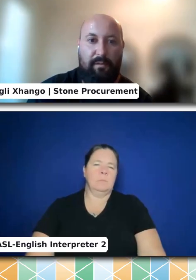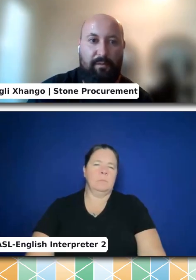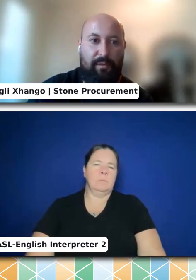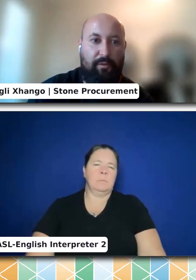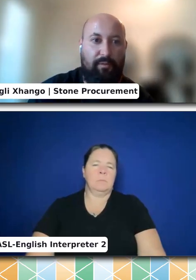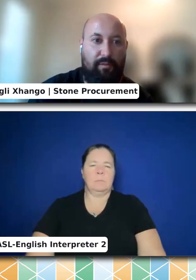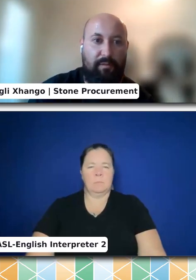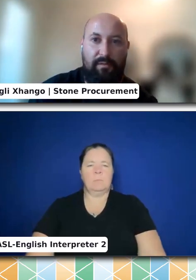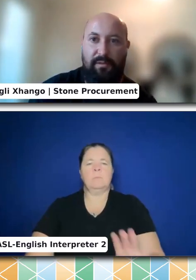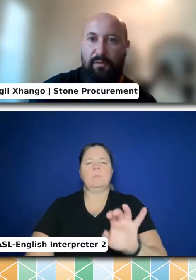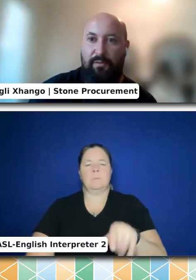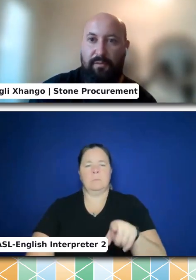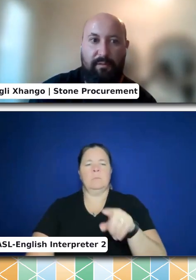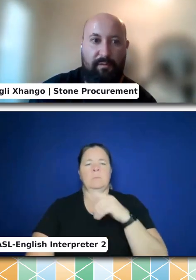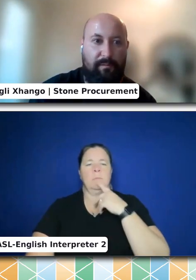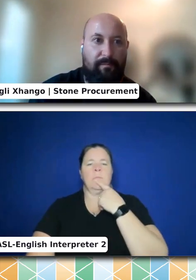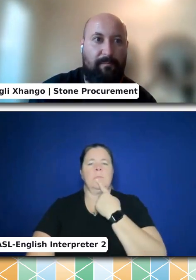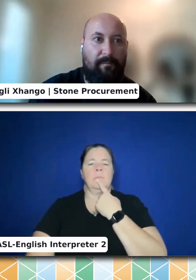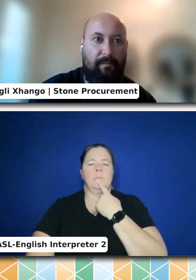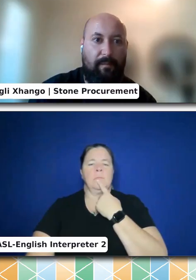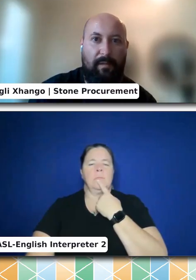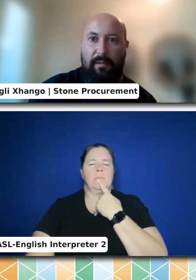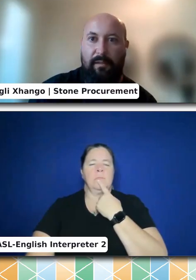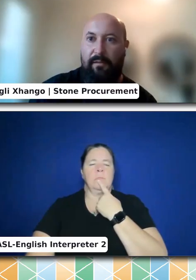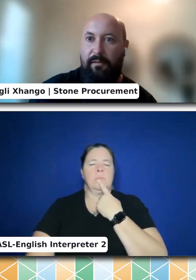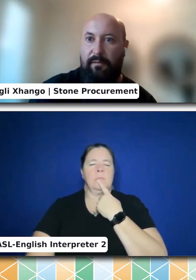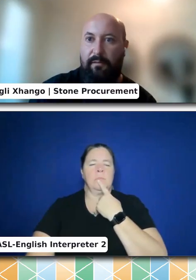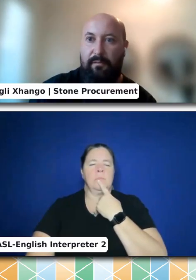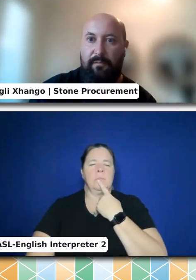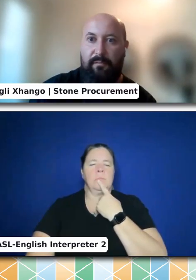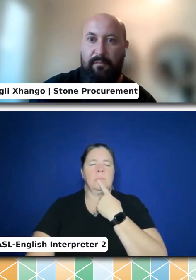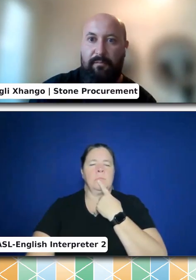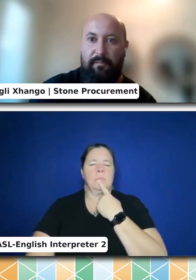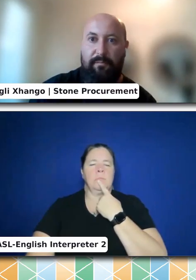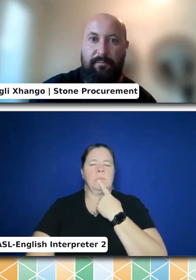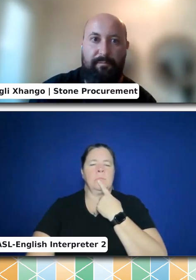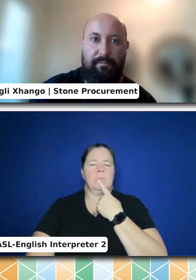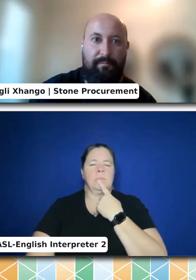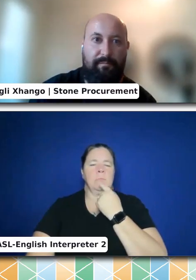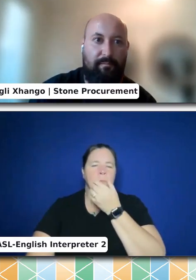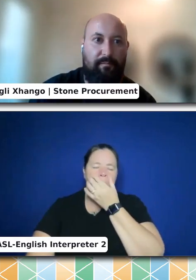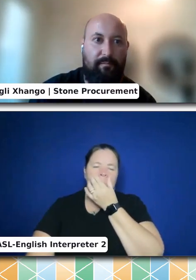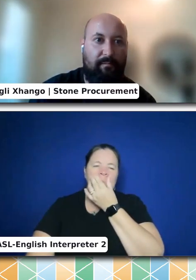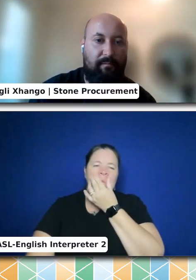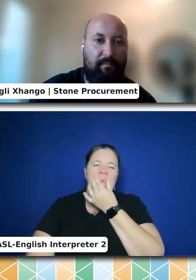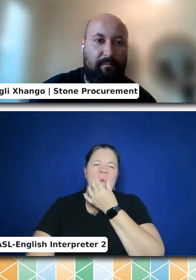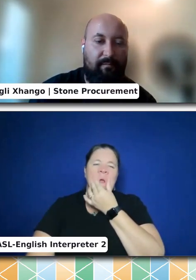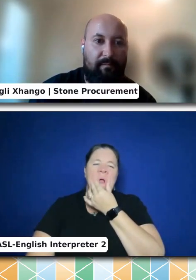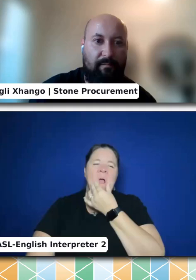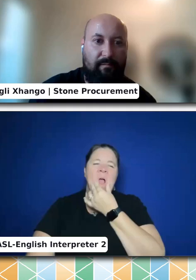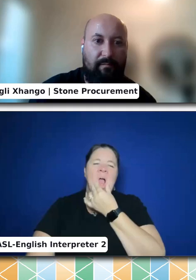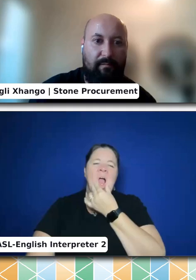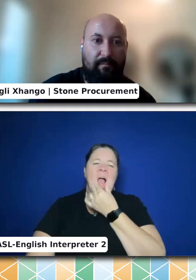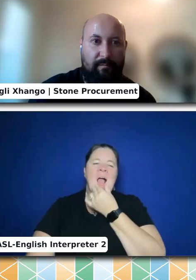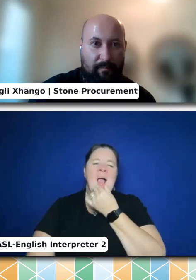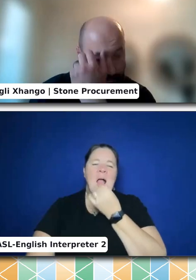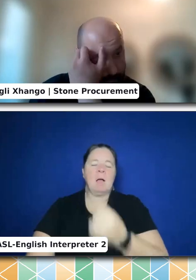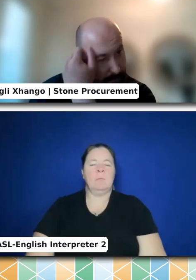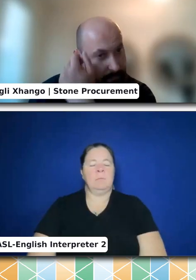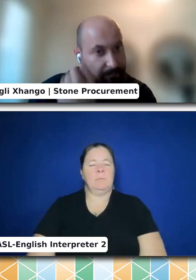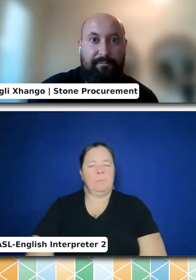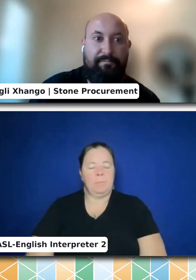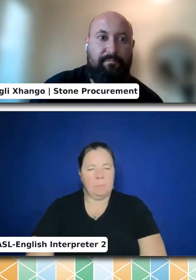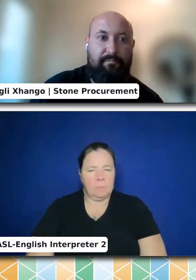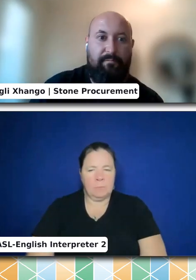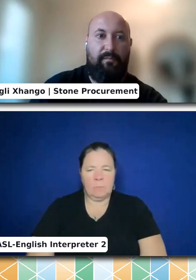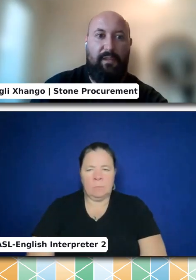There we go.